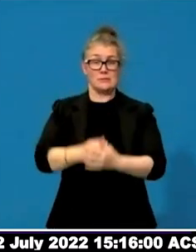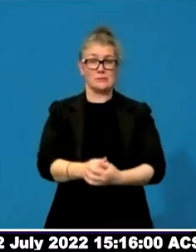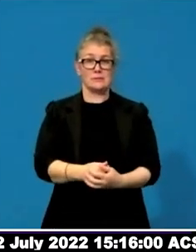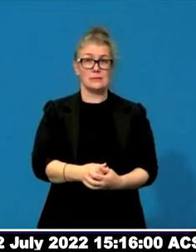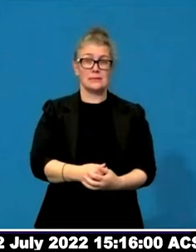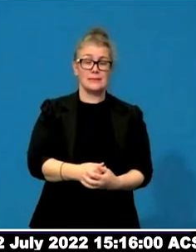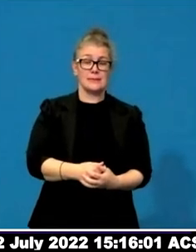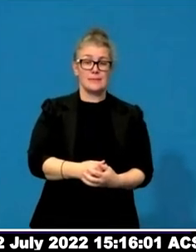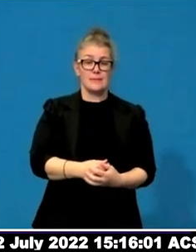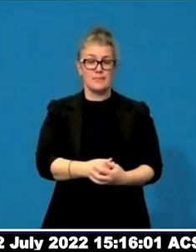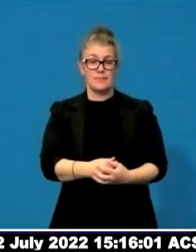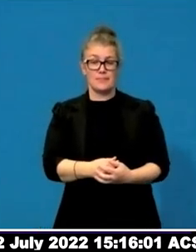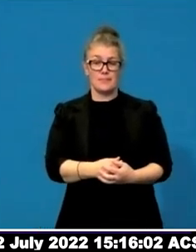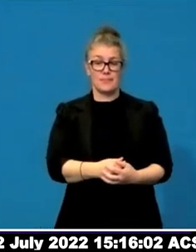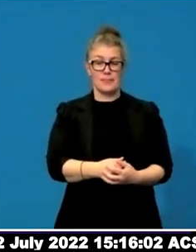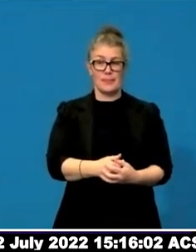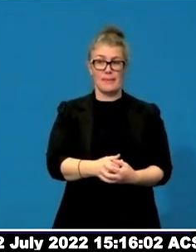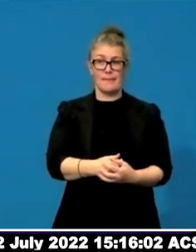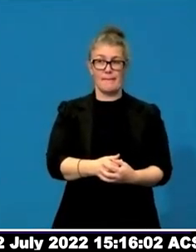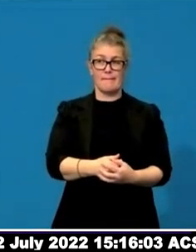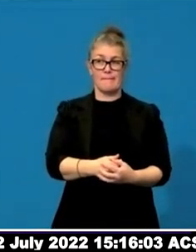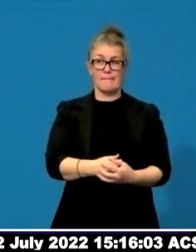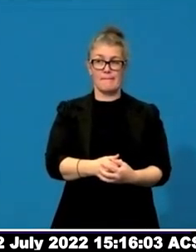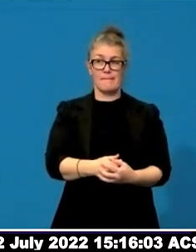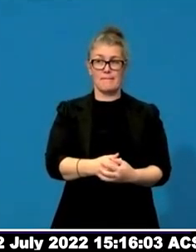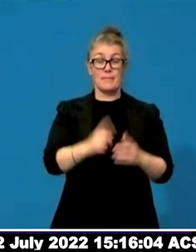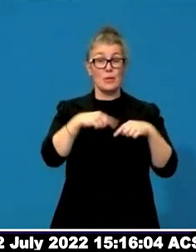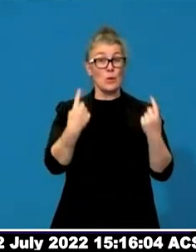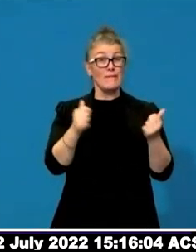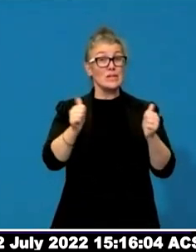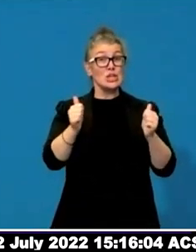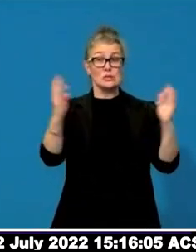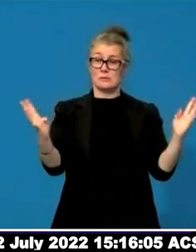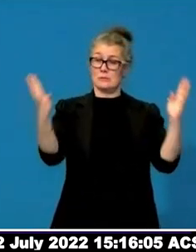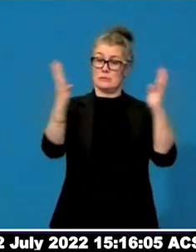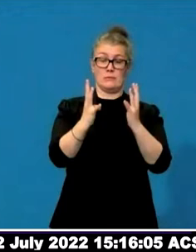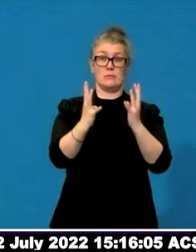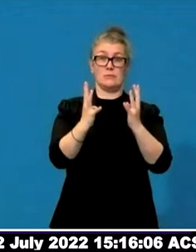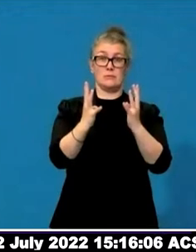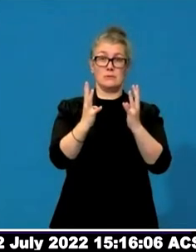But we have - we have come together and had little meetings here and there.